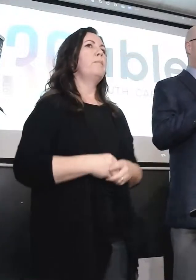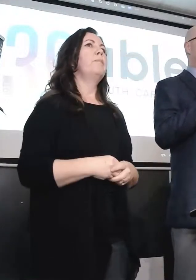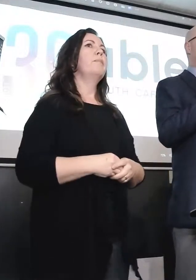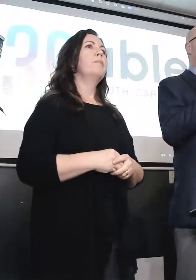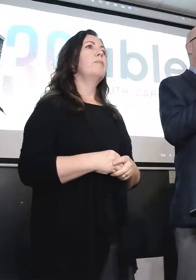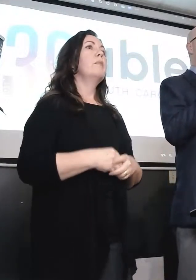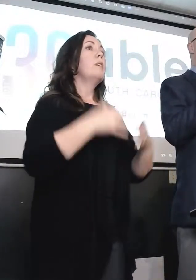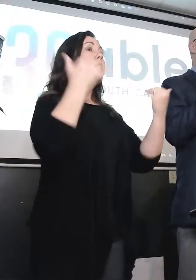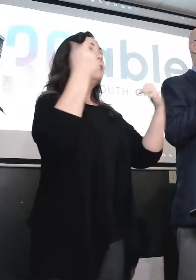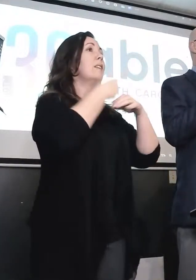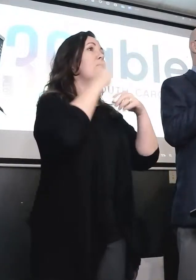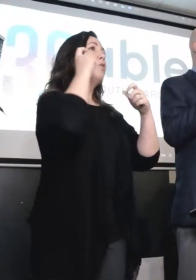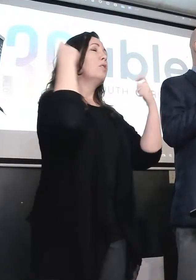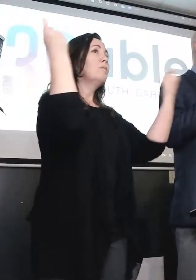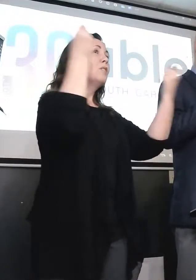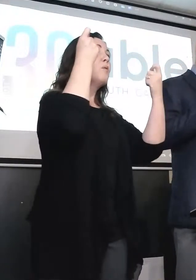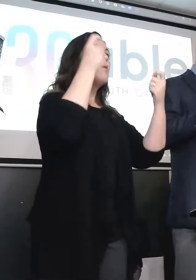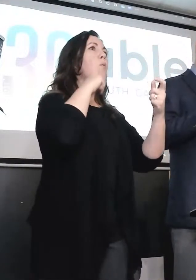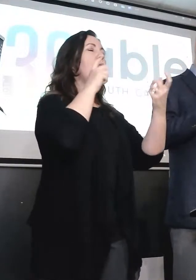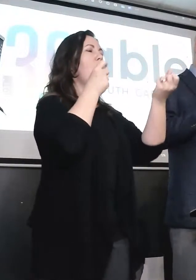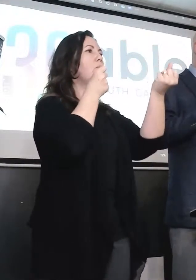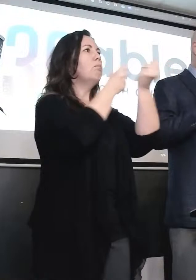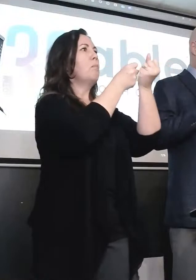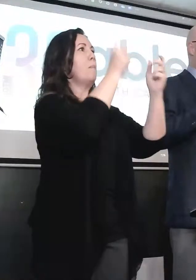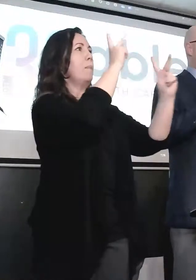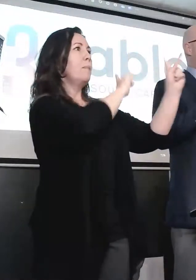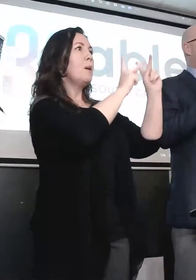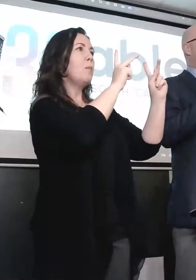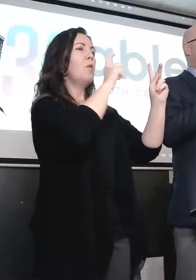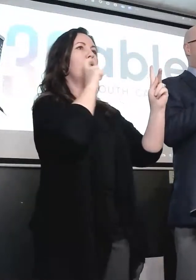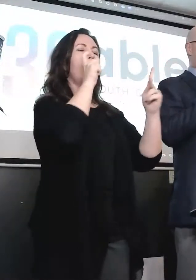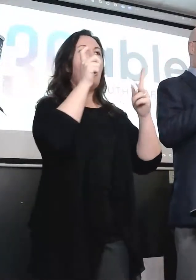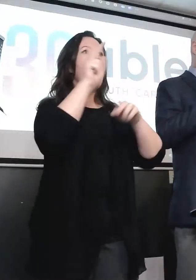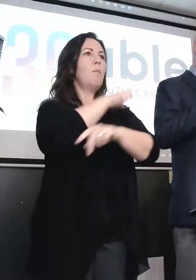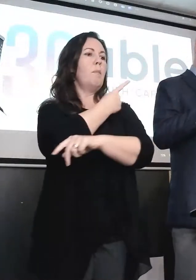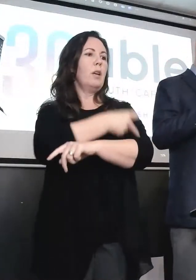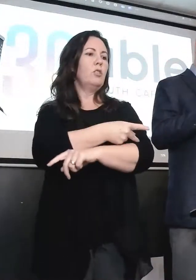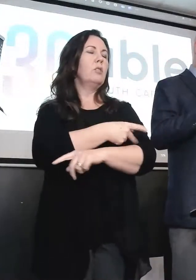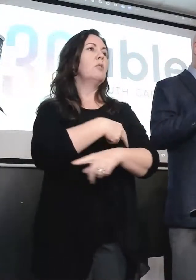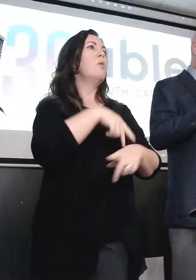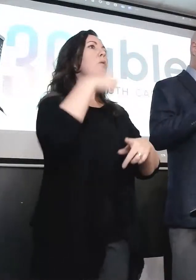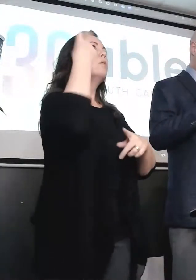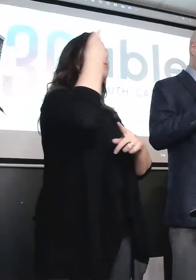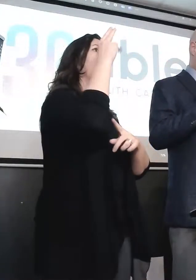we're launching "People not Patients," in partnership with Historic Columbia.